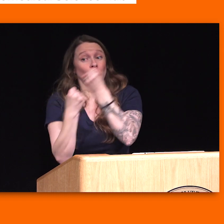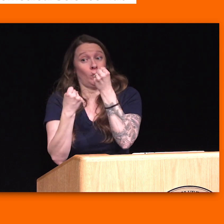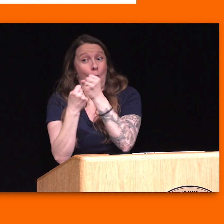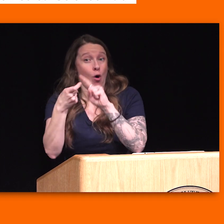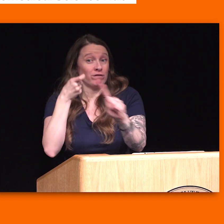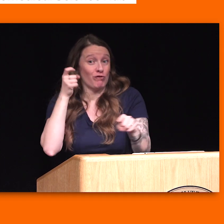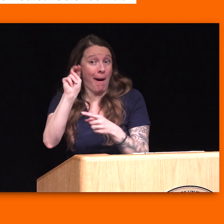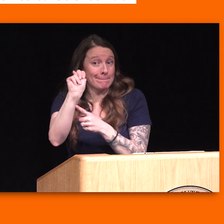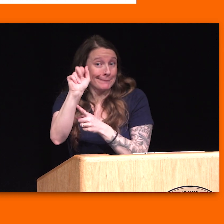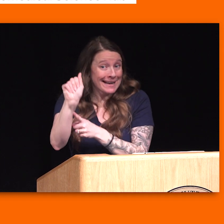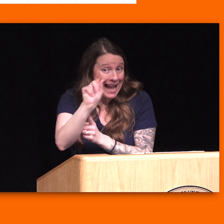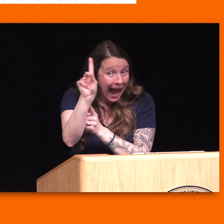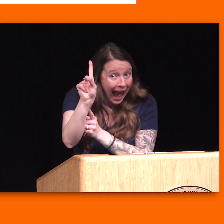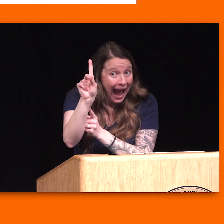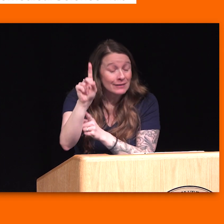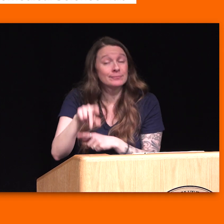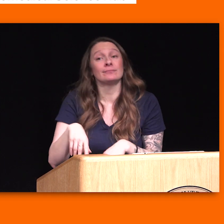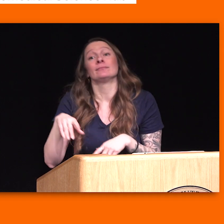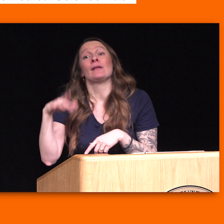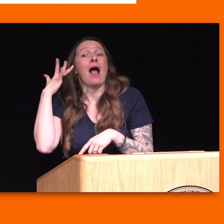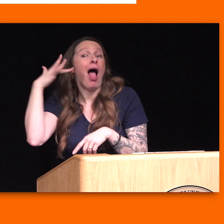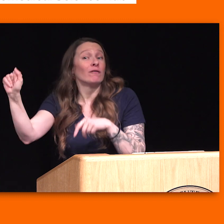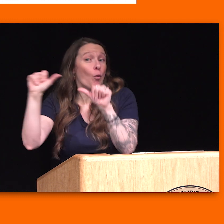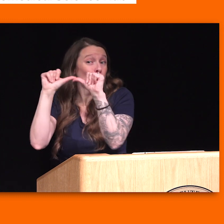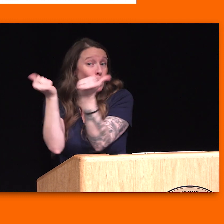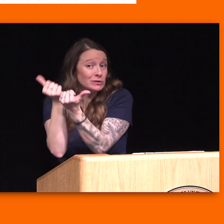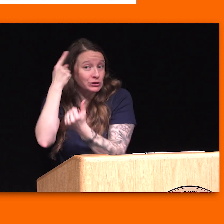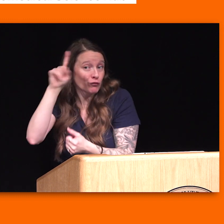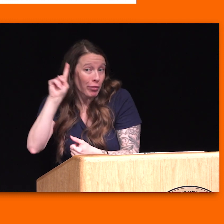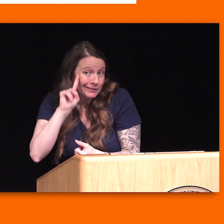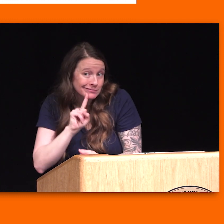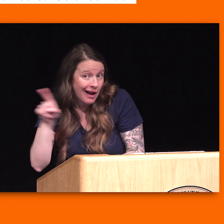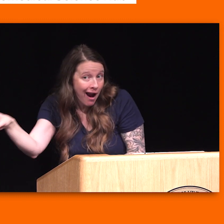We also collected letters of support from NAD, the National Association of the Deaf,